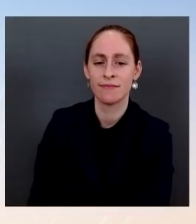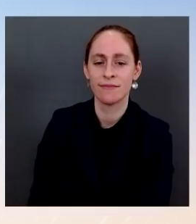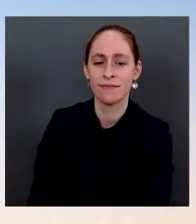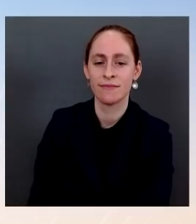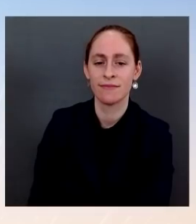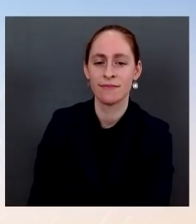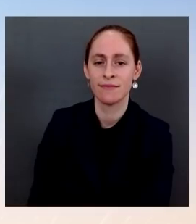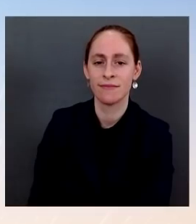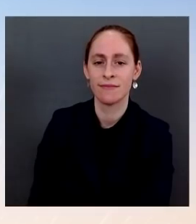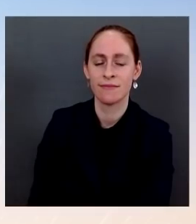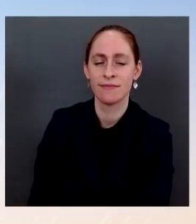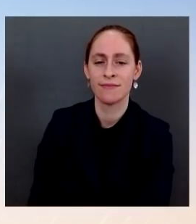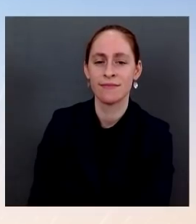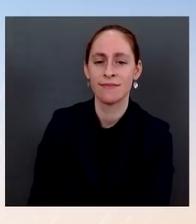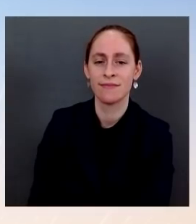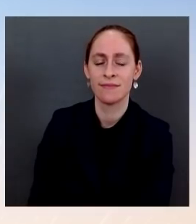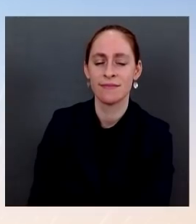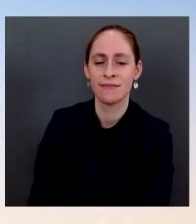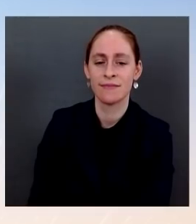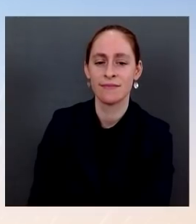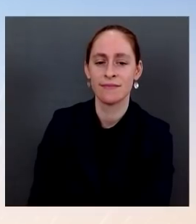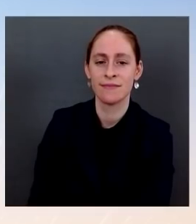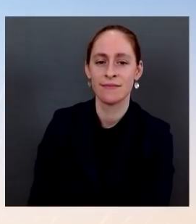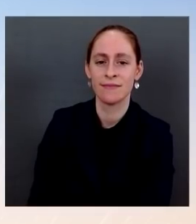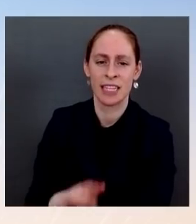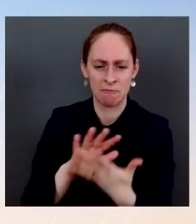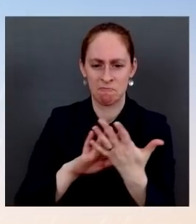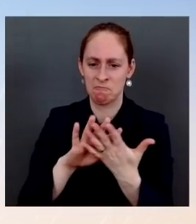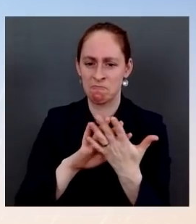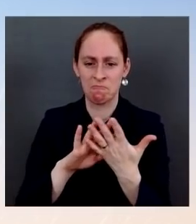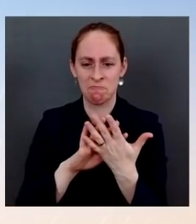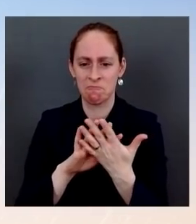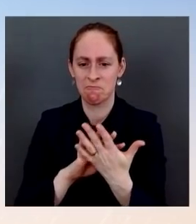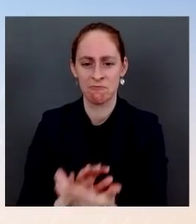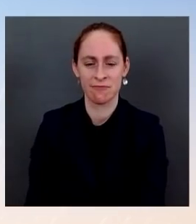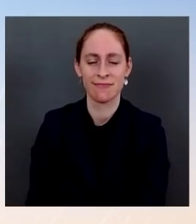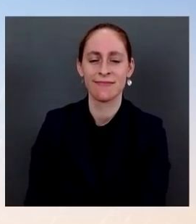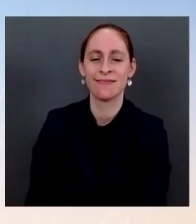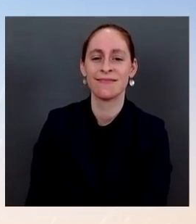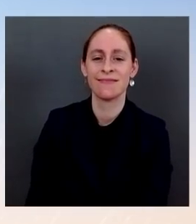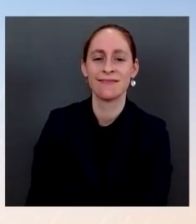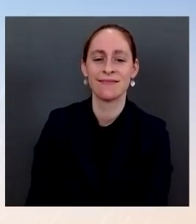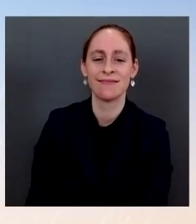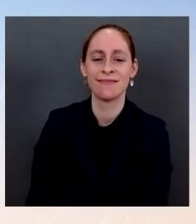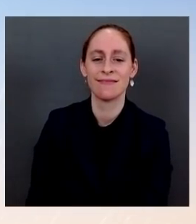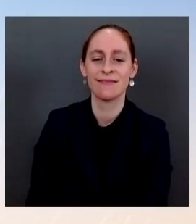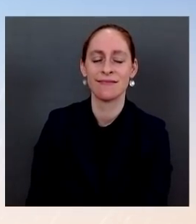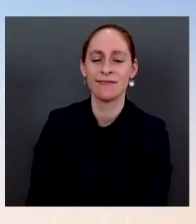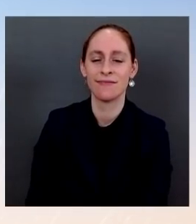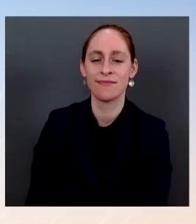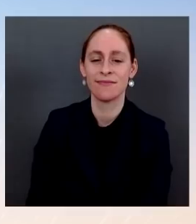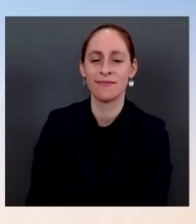especially the many who are -- who are very focused on it, understandably. The Press: Thank you. >> Ms. Psaki: Go ahead. The Press: In that interview with ABC,